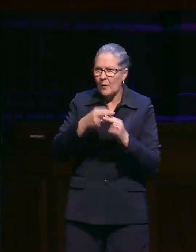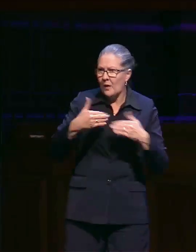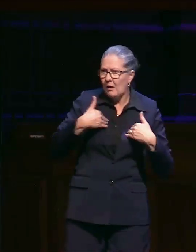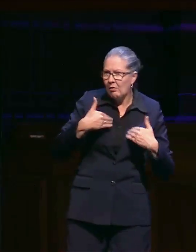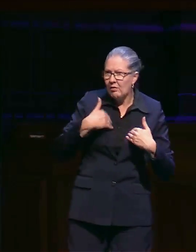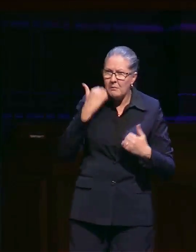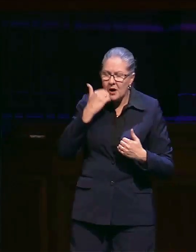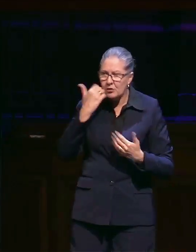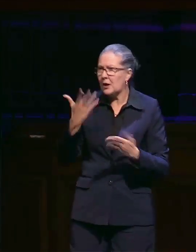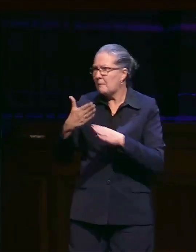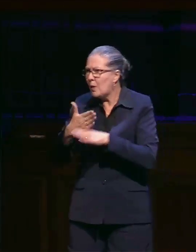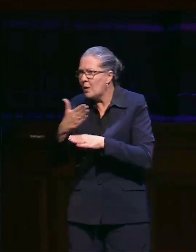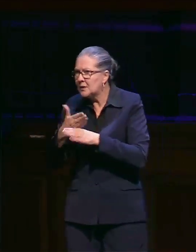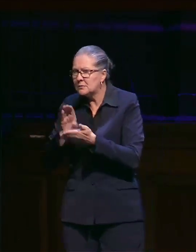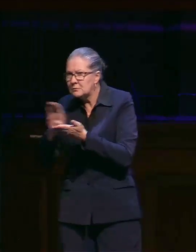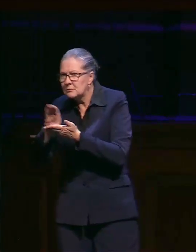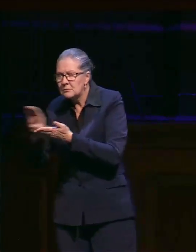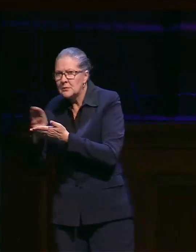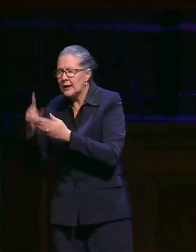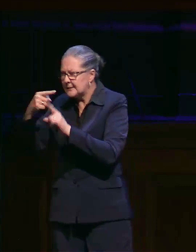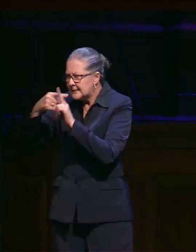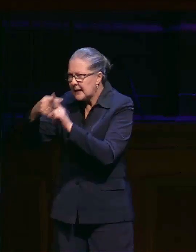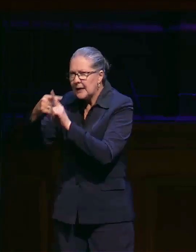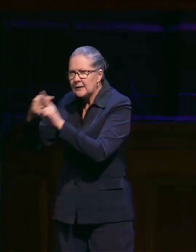programs and through targeted and culturally relevant support for